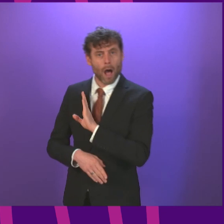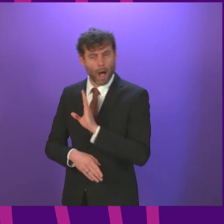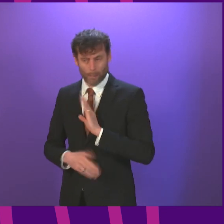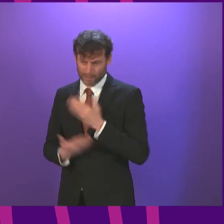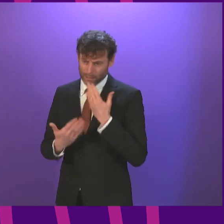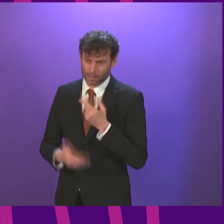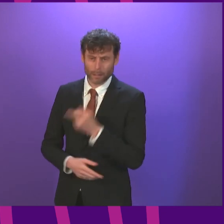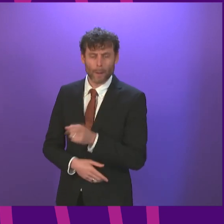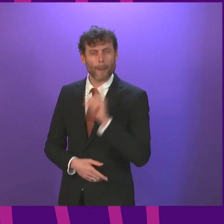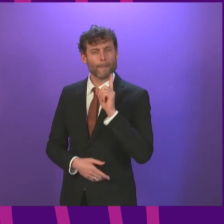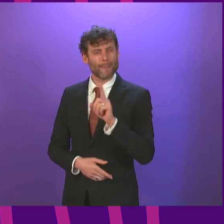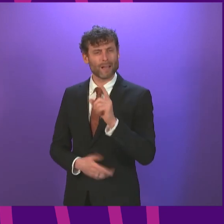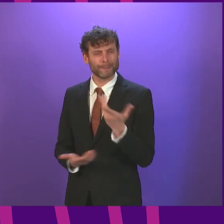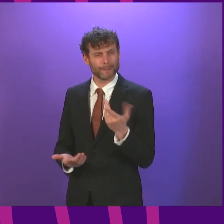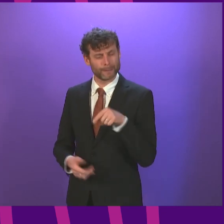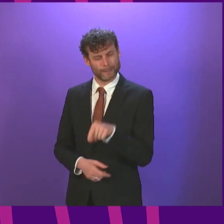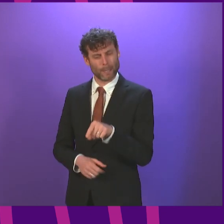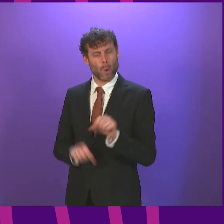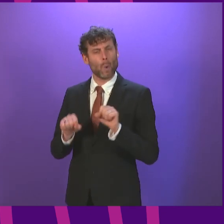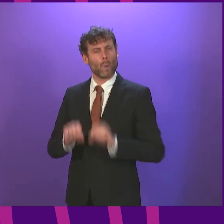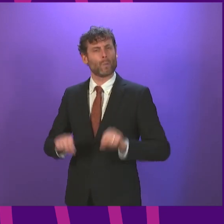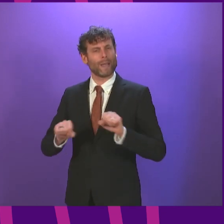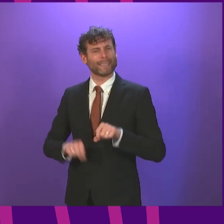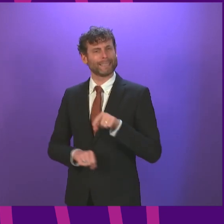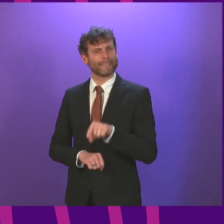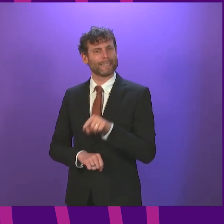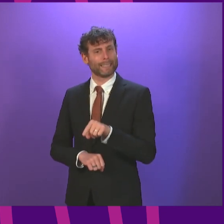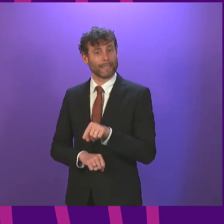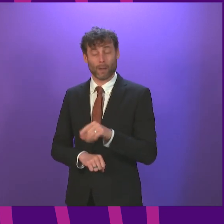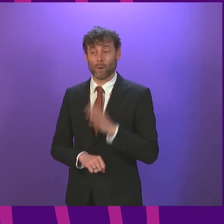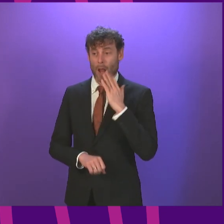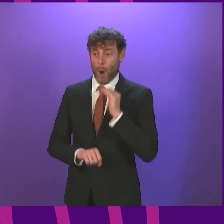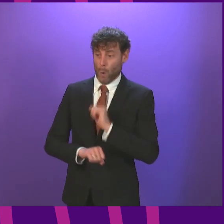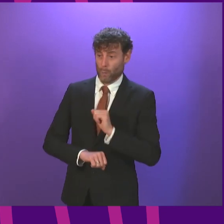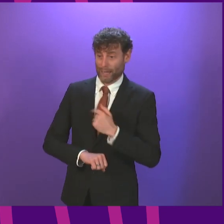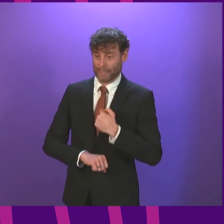Nonetheless, it is the waiting that makes our most vulnerable in society nervous and